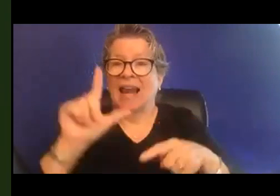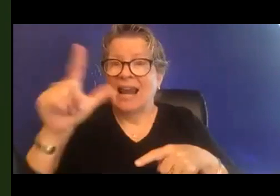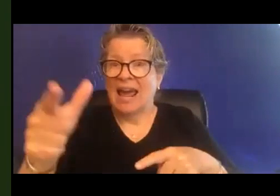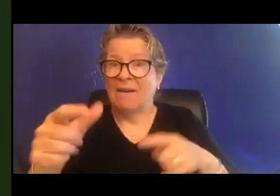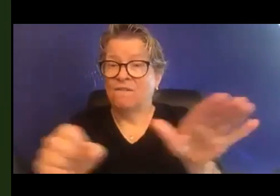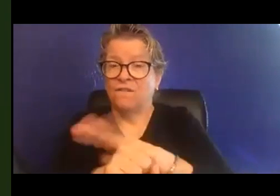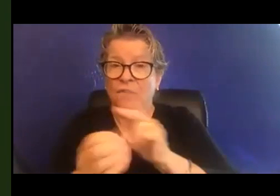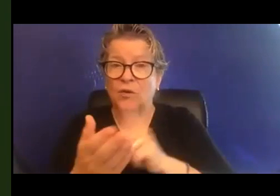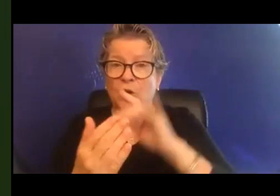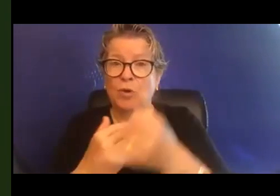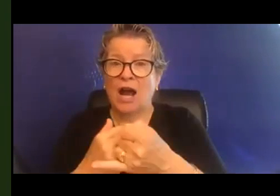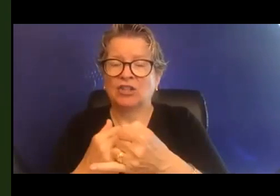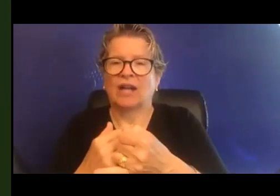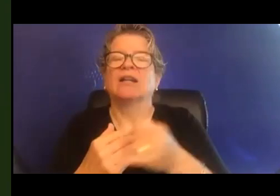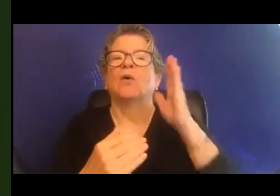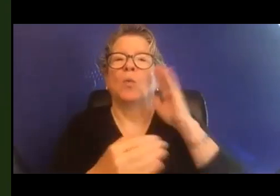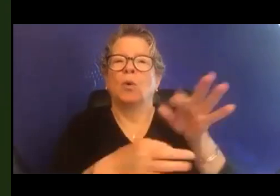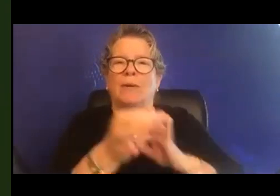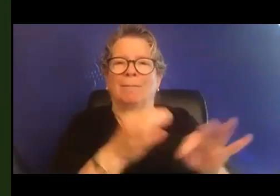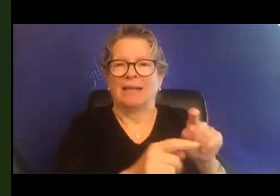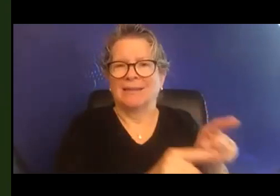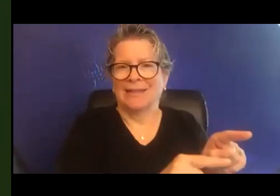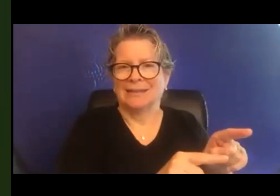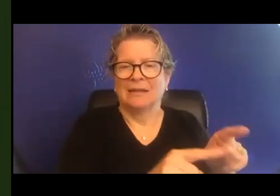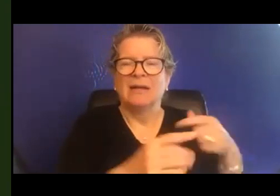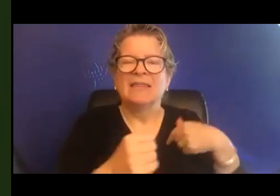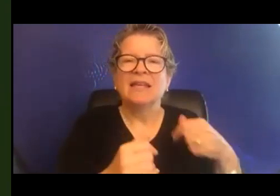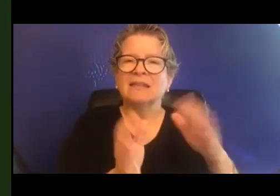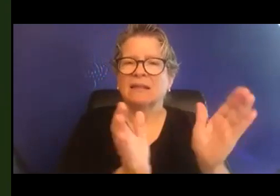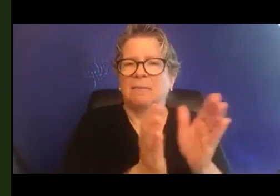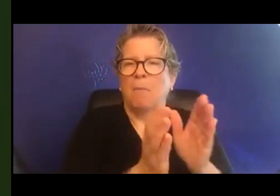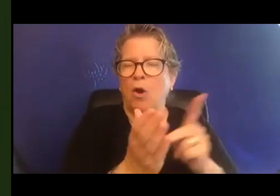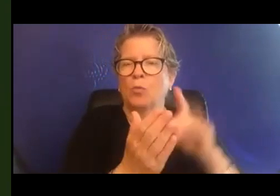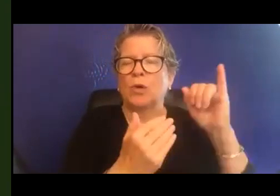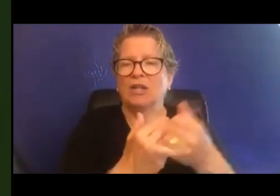This smaller project is in environmental review right now, you have a chance to comment on the work if you'd like.